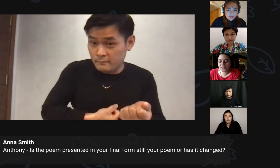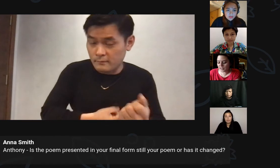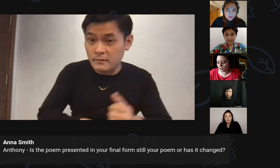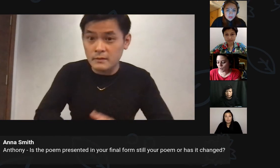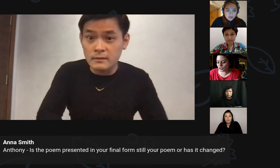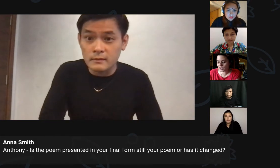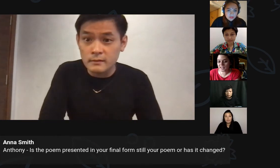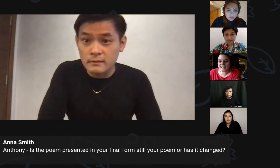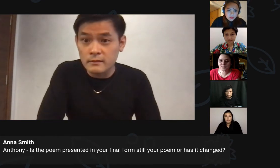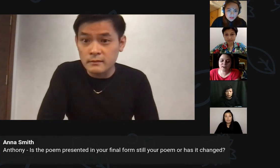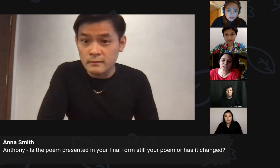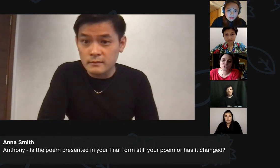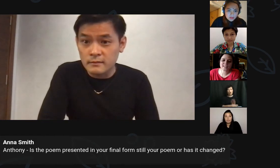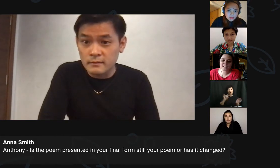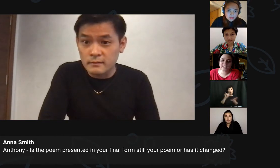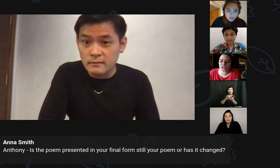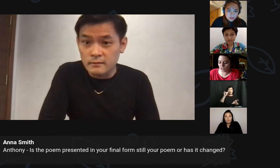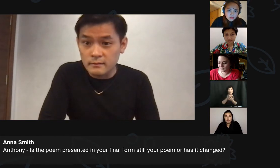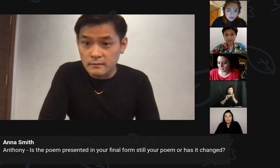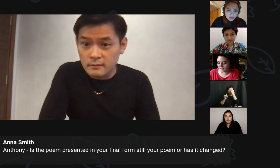I think the question is about translation.